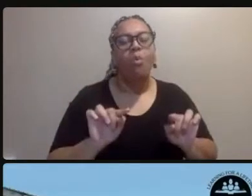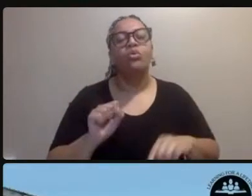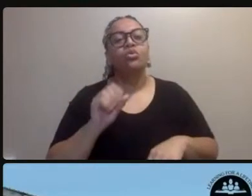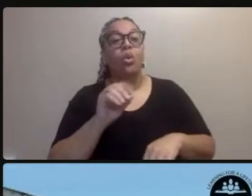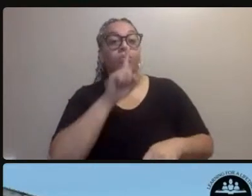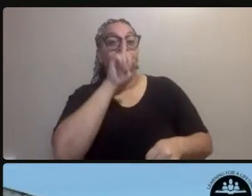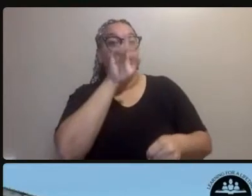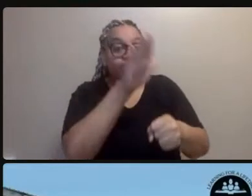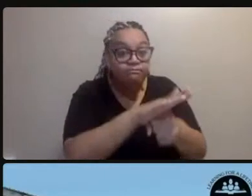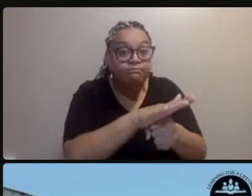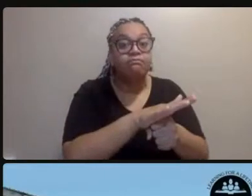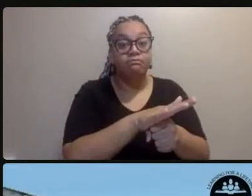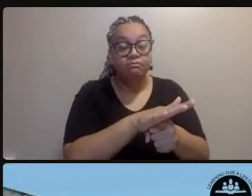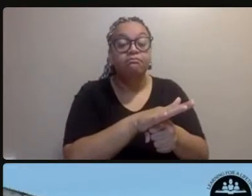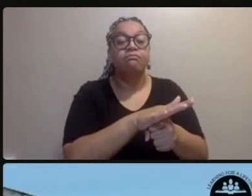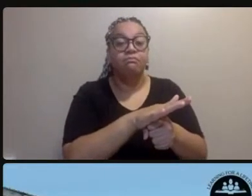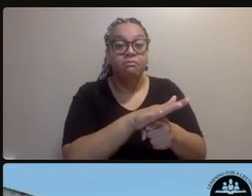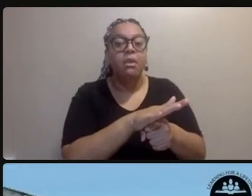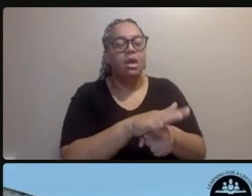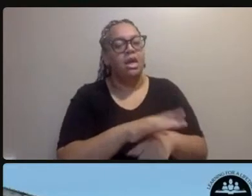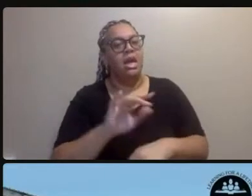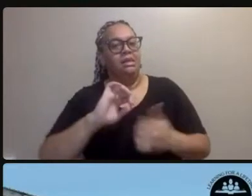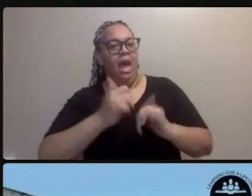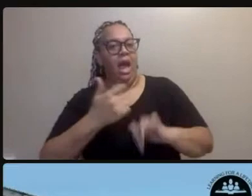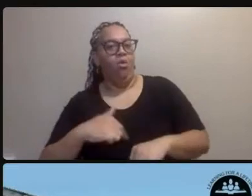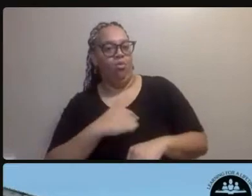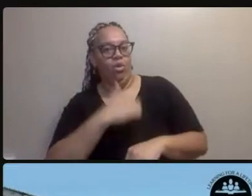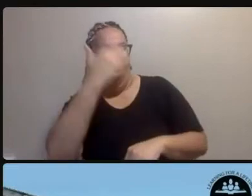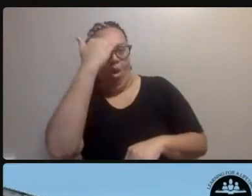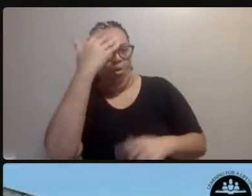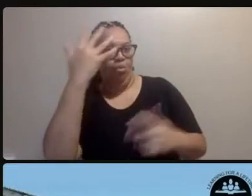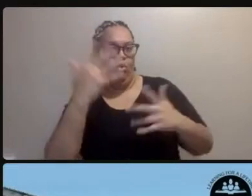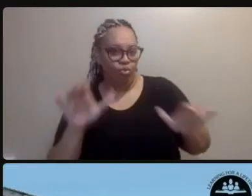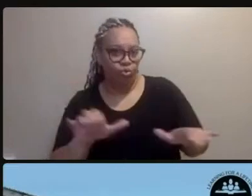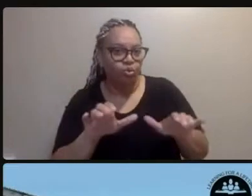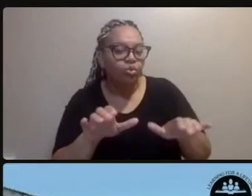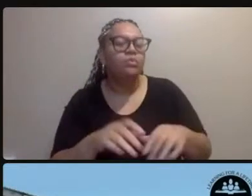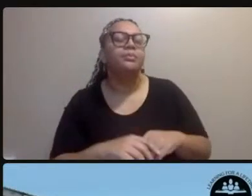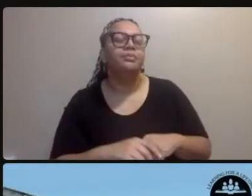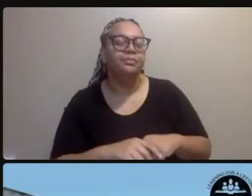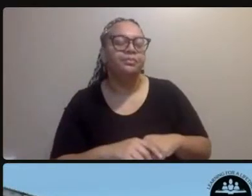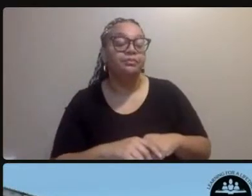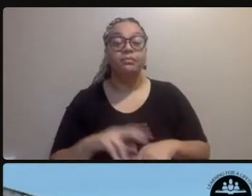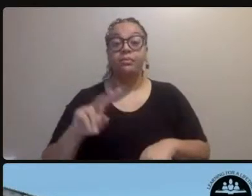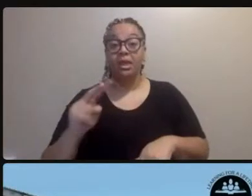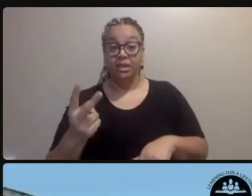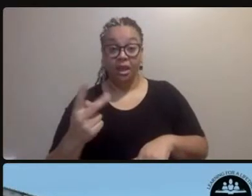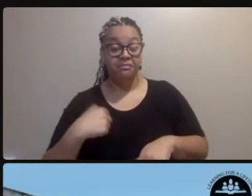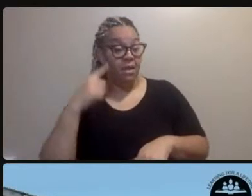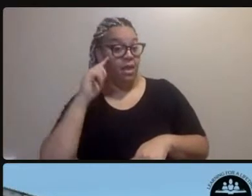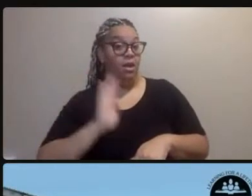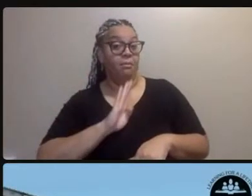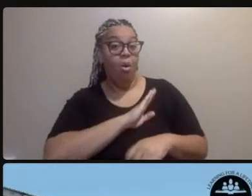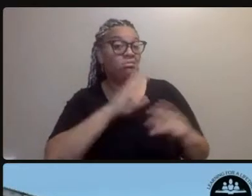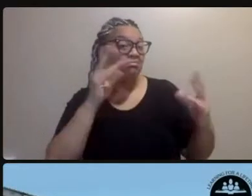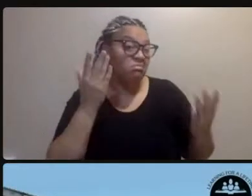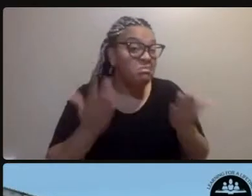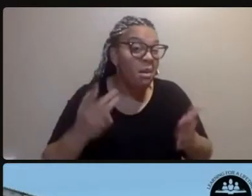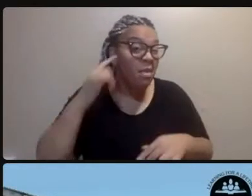GET THE BOARD BACK ON TRACK IF WE FIRST REALLY KNOW THE DESTINATION AND CONFIRMING OUR COMMITMENT TO THOSE GOALS